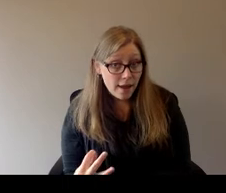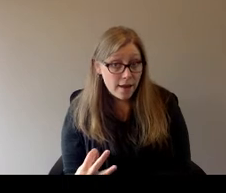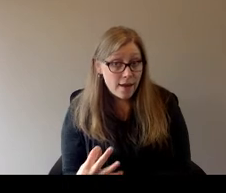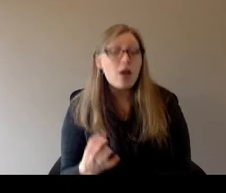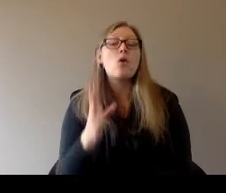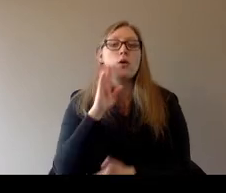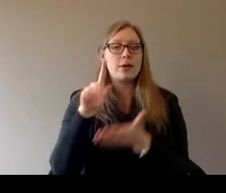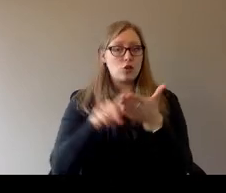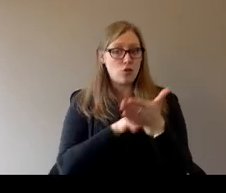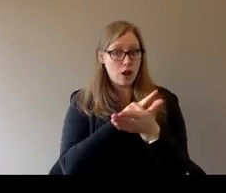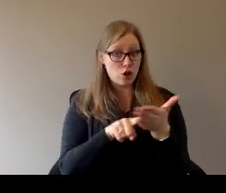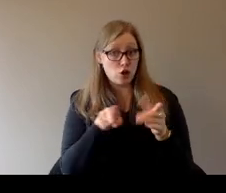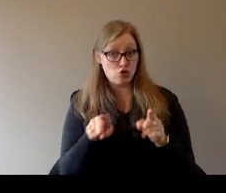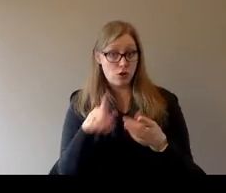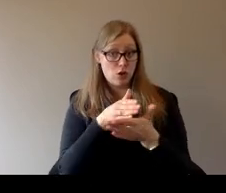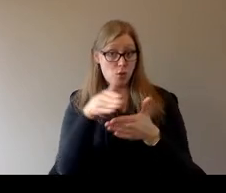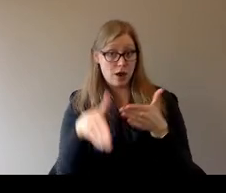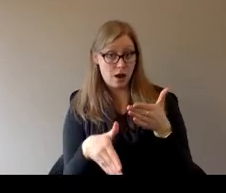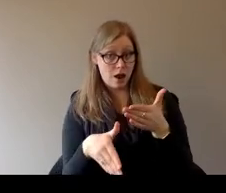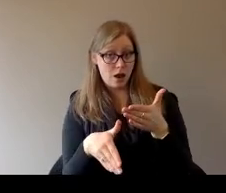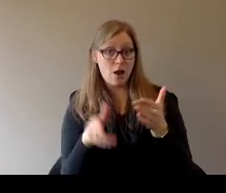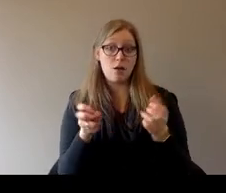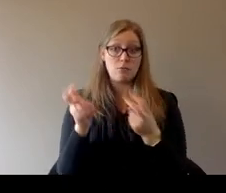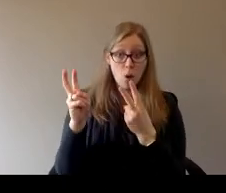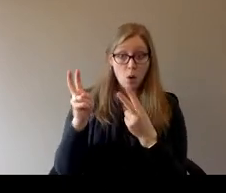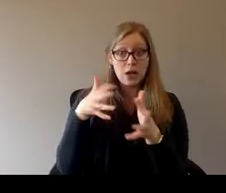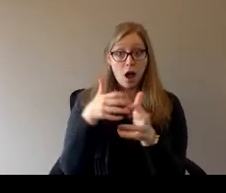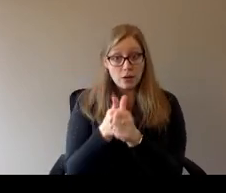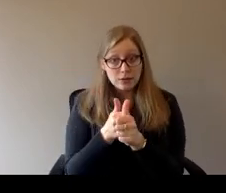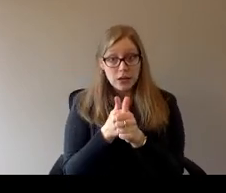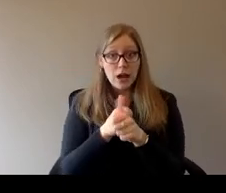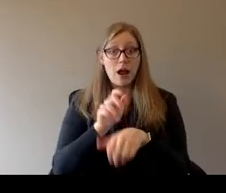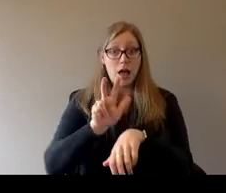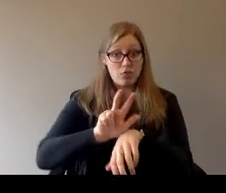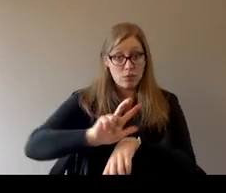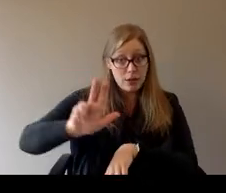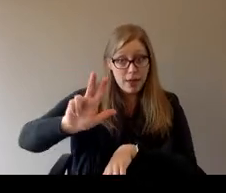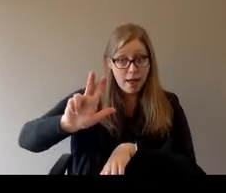weekend and posted and updated by 3:00 p.m. every Monday.